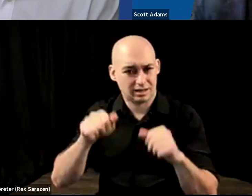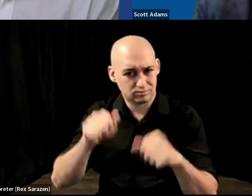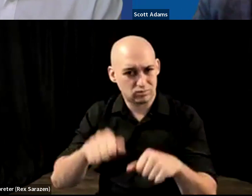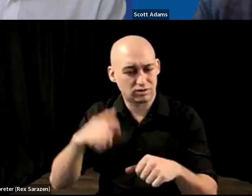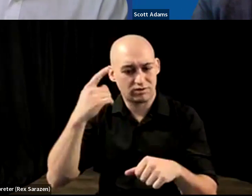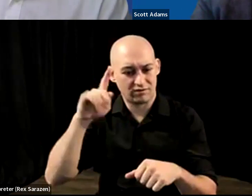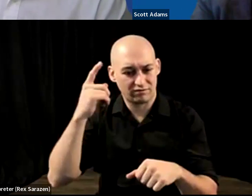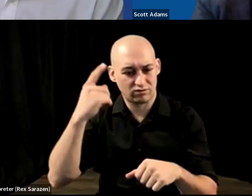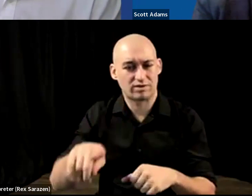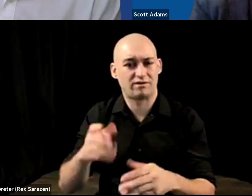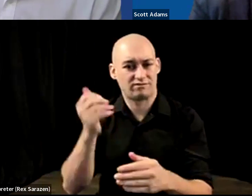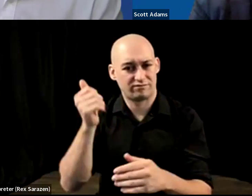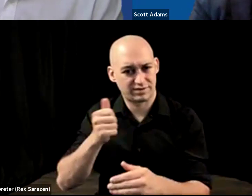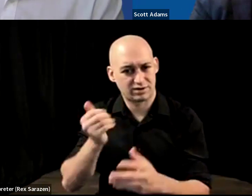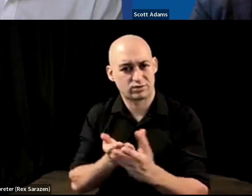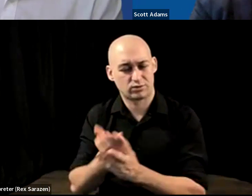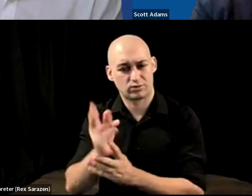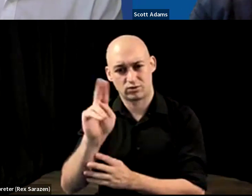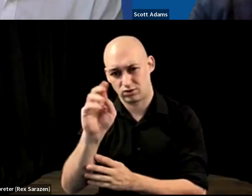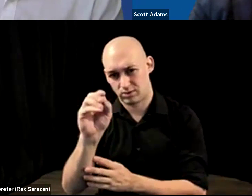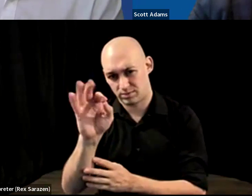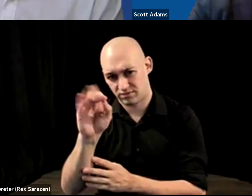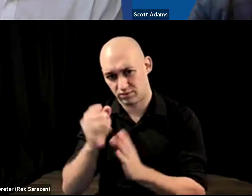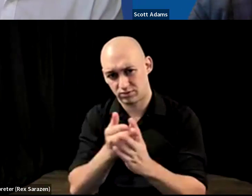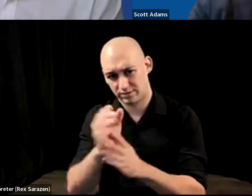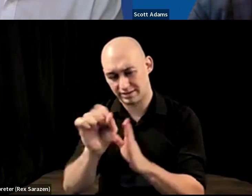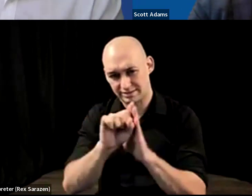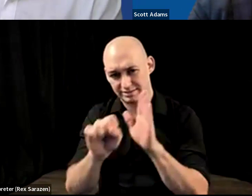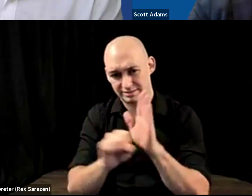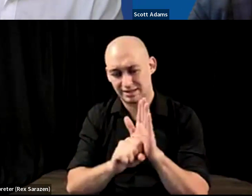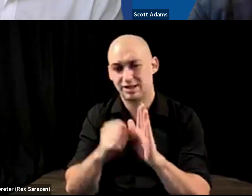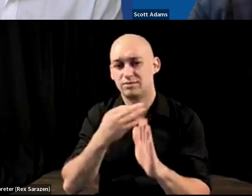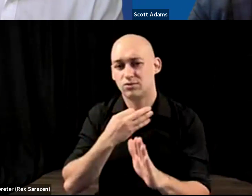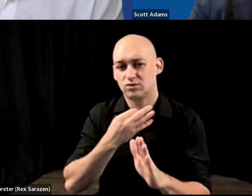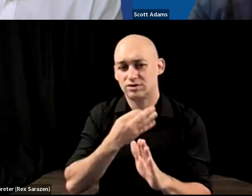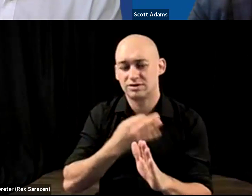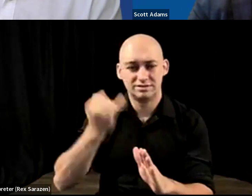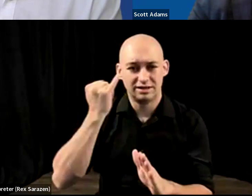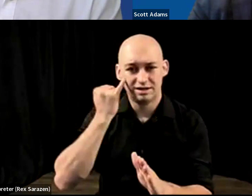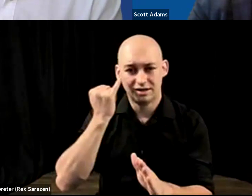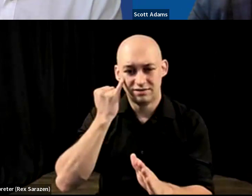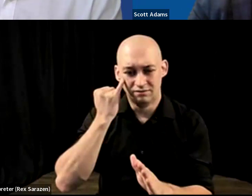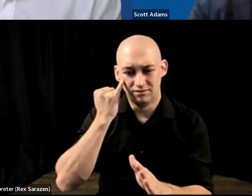funding through the NOFO from the state? Curious about whether the sort of preferred or recommended